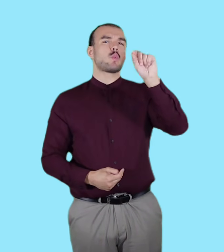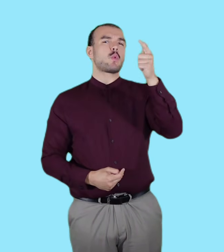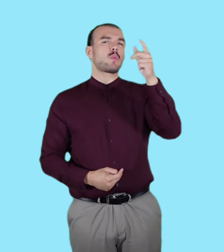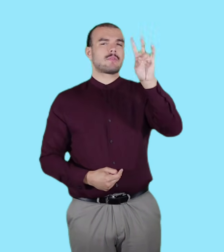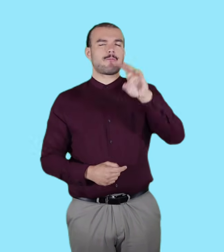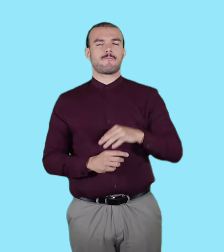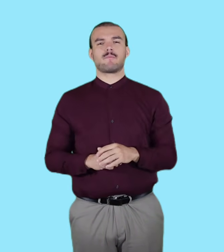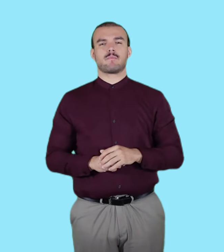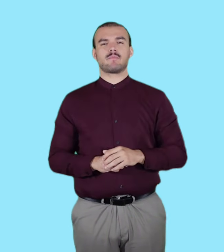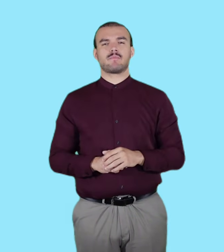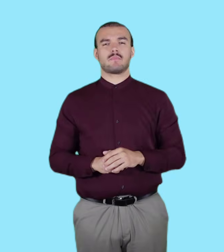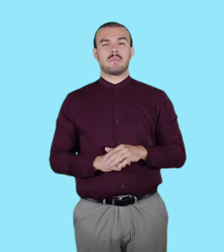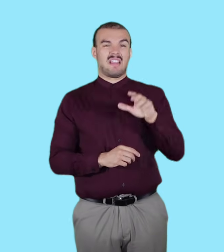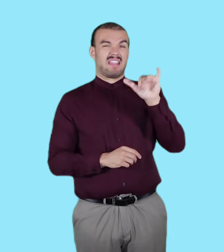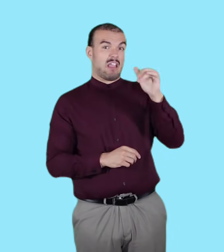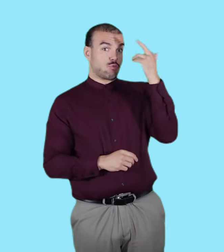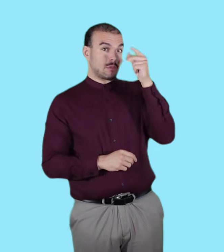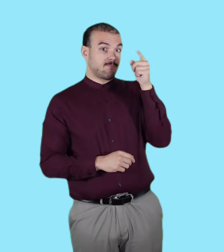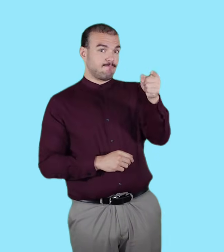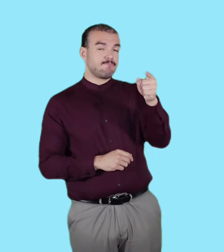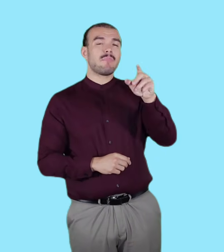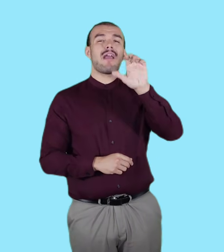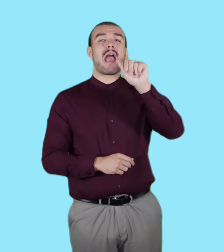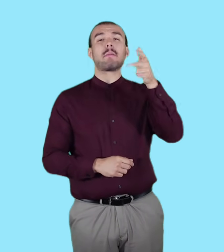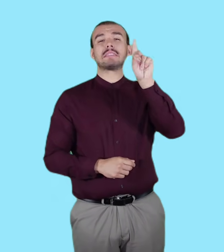Because of this, AAPD will,